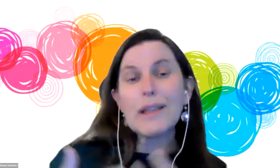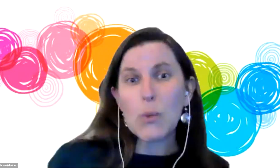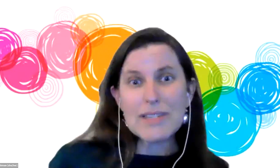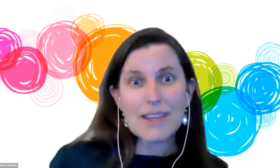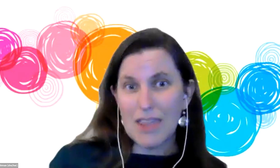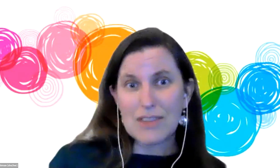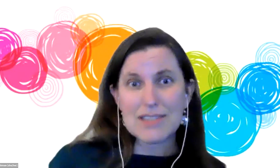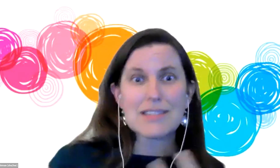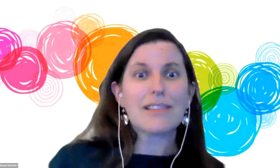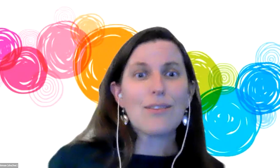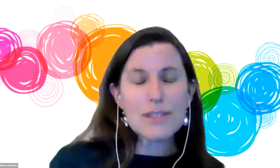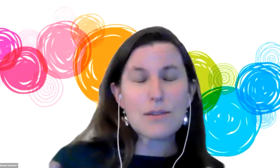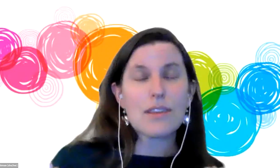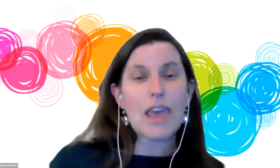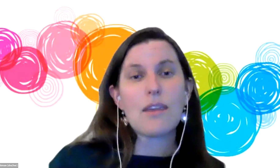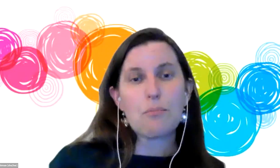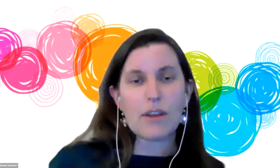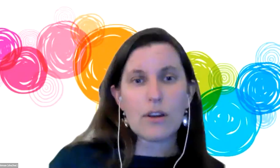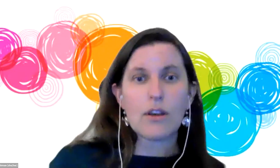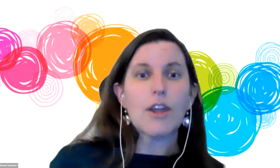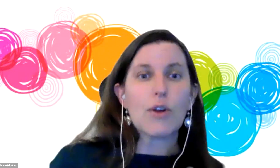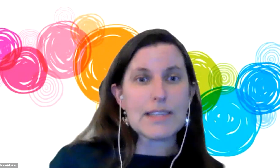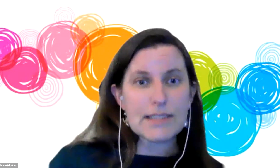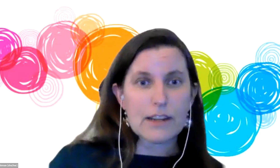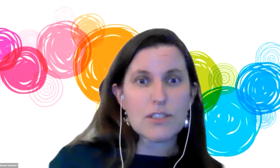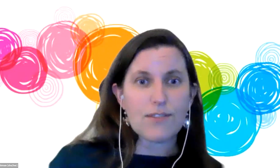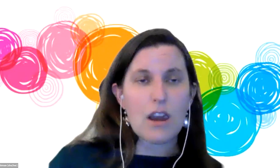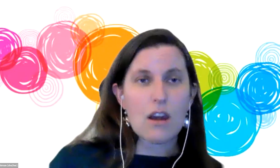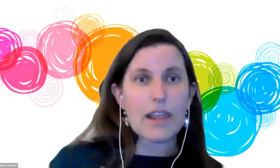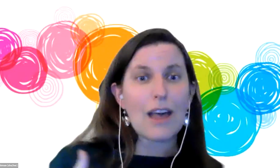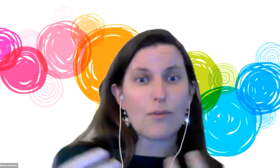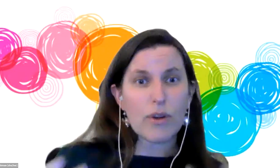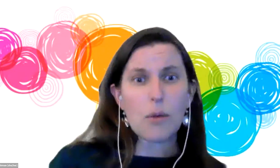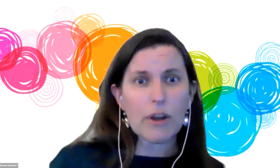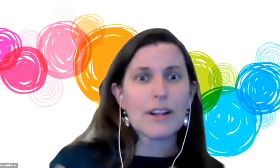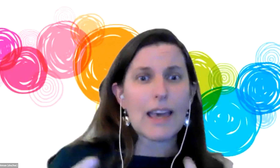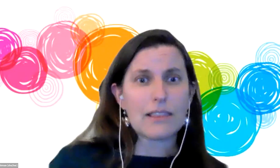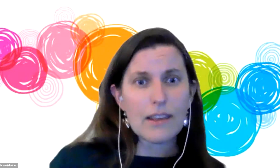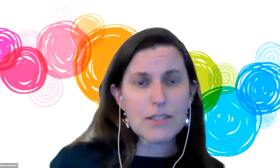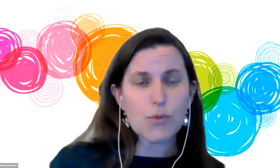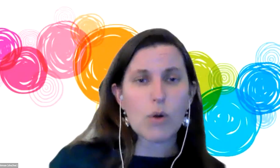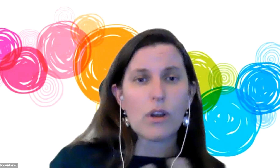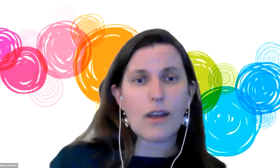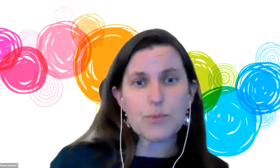bit about how community members can get involved if we need to push back, right? That is what we did at the